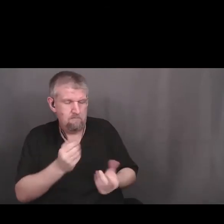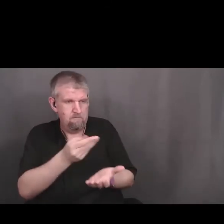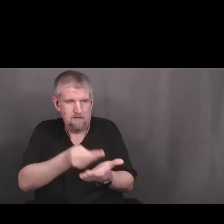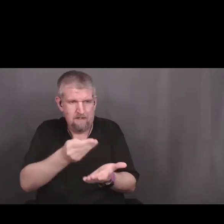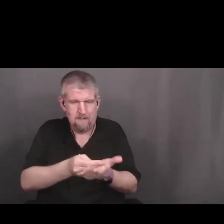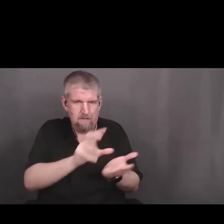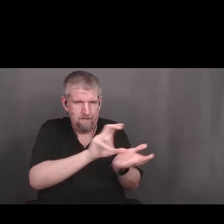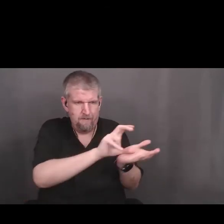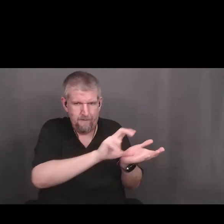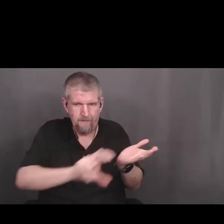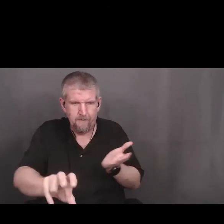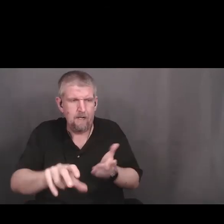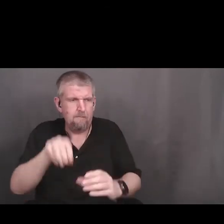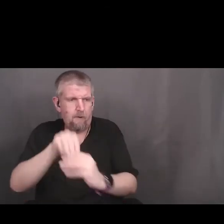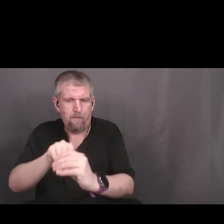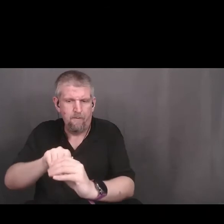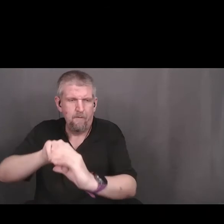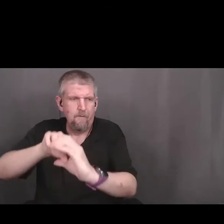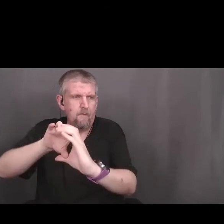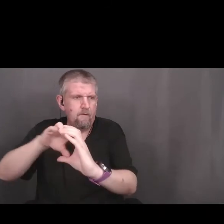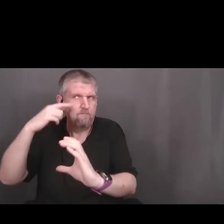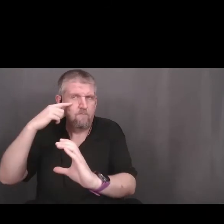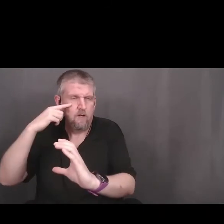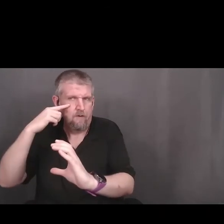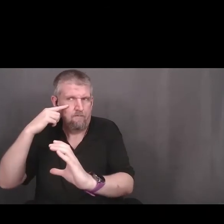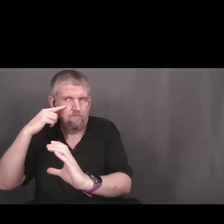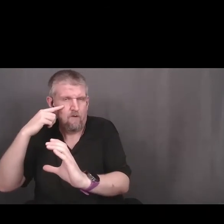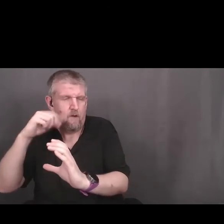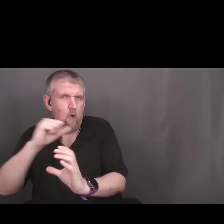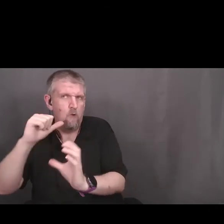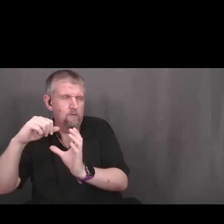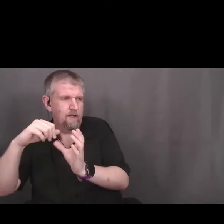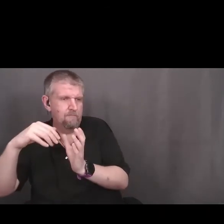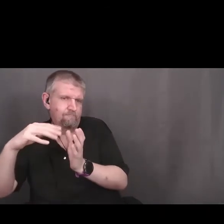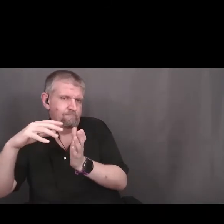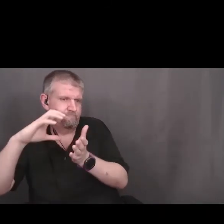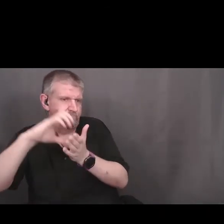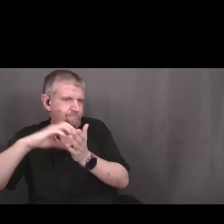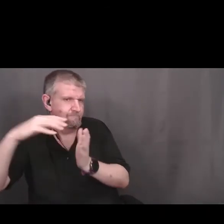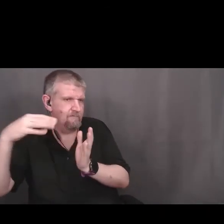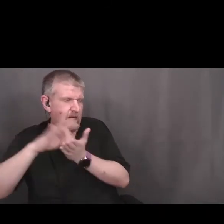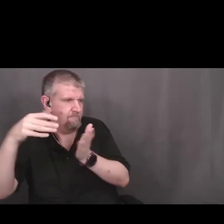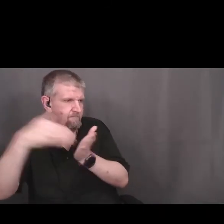that won't count against you even if you're saving it so that you can put that towards some big purchase